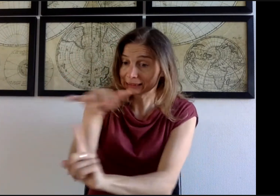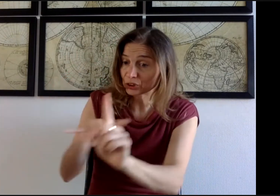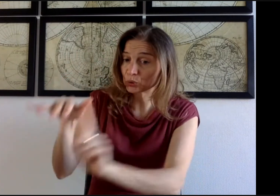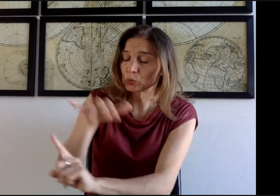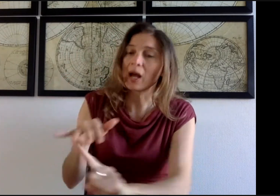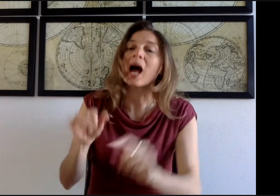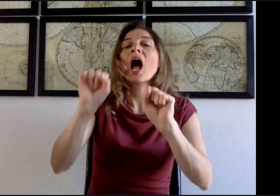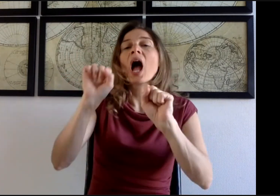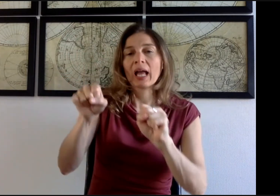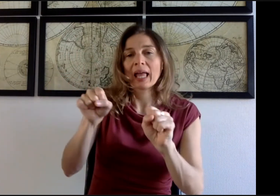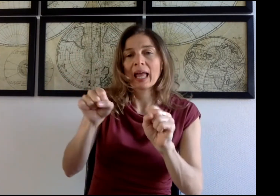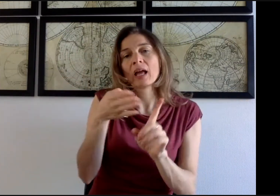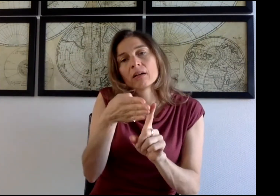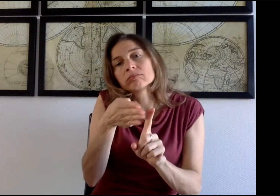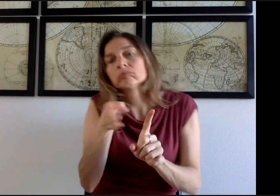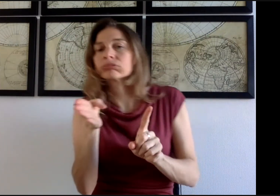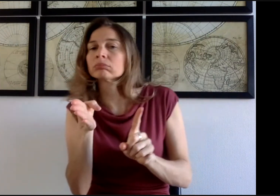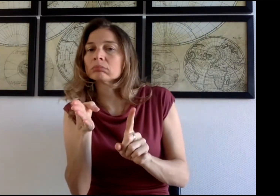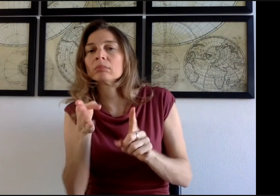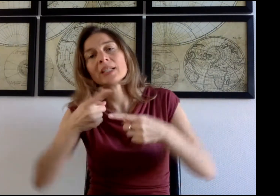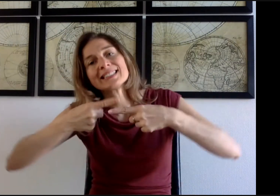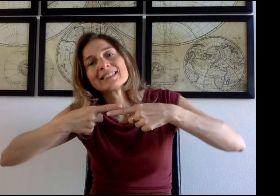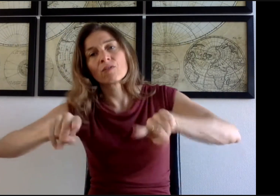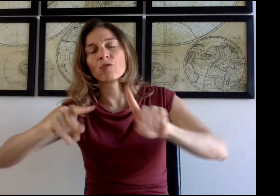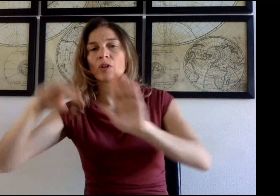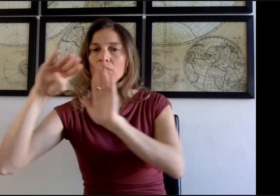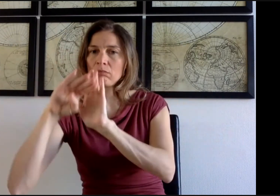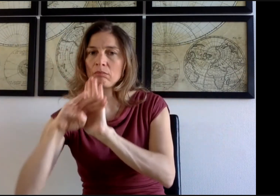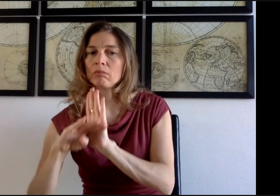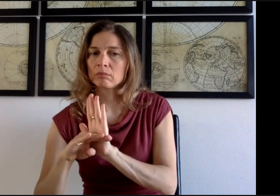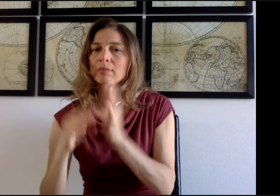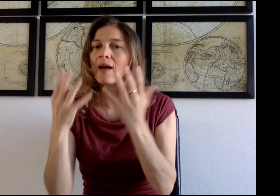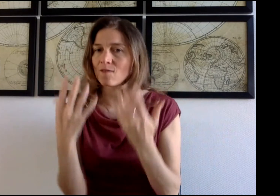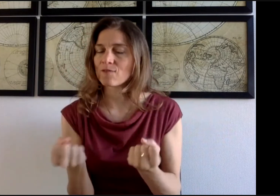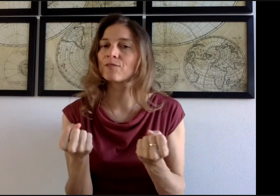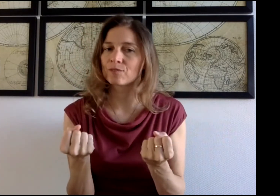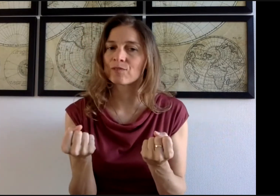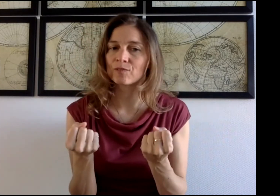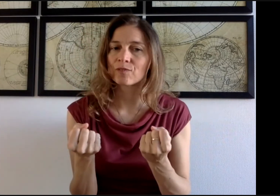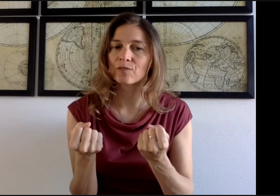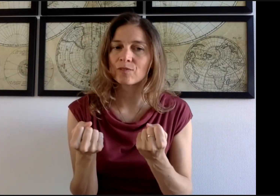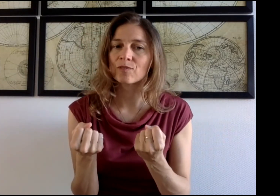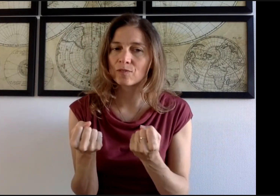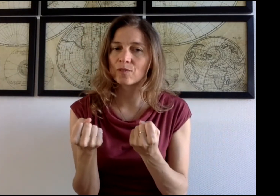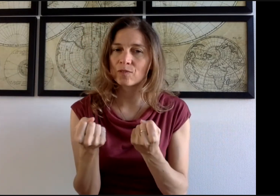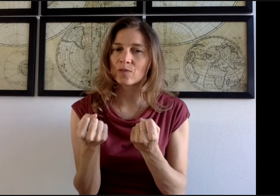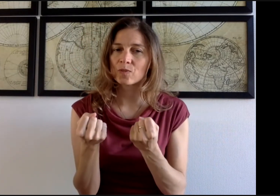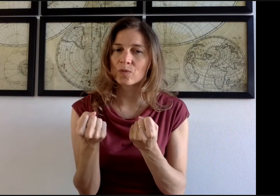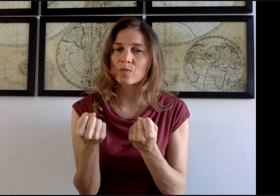your home daily for a time and going to the street as therapy indication.